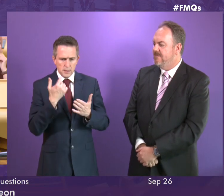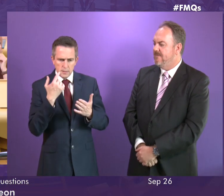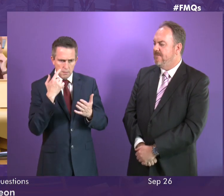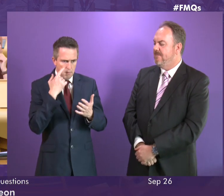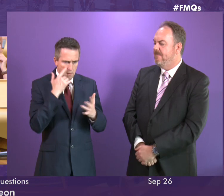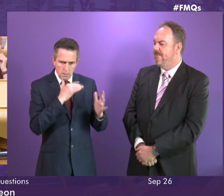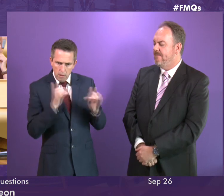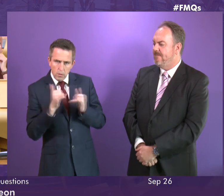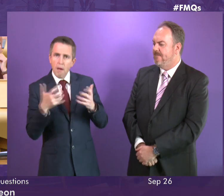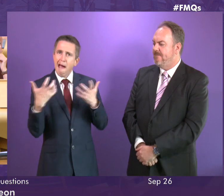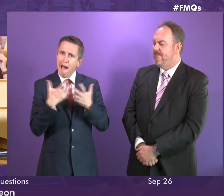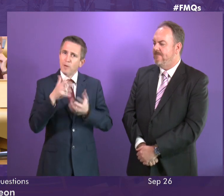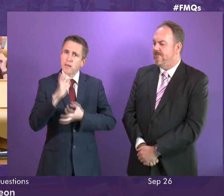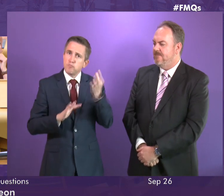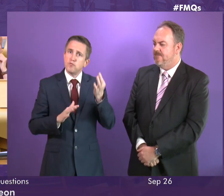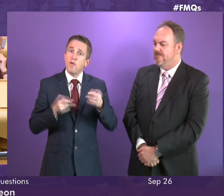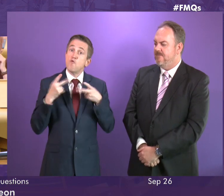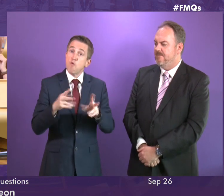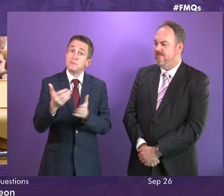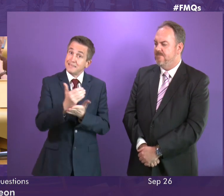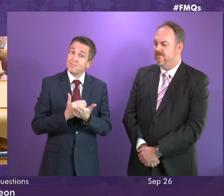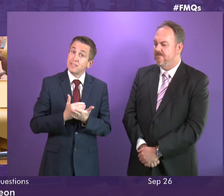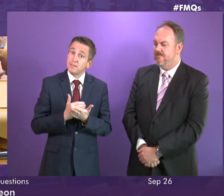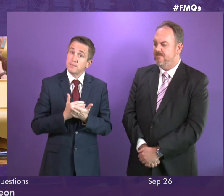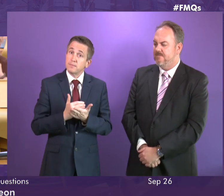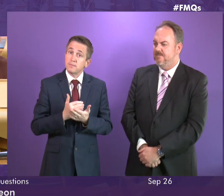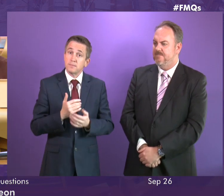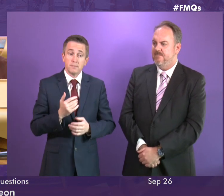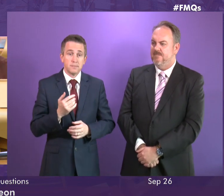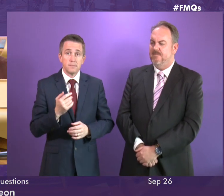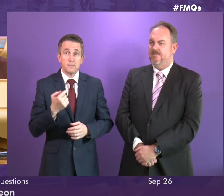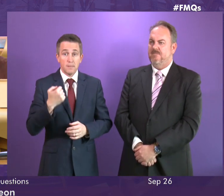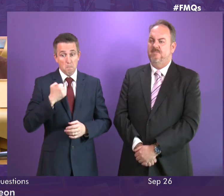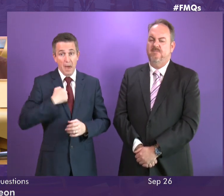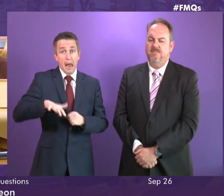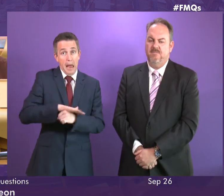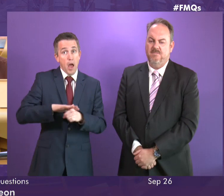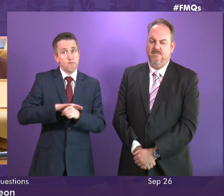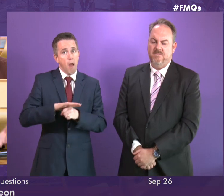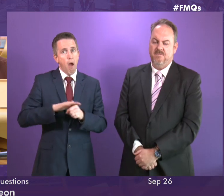in which to improve safety on our roads. I represent an urban constituency and there